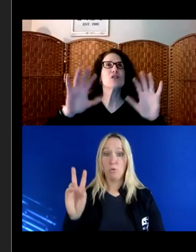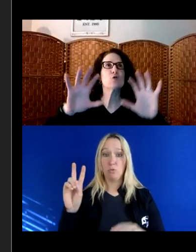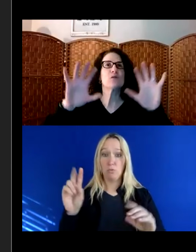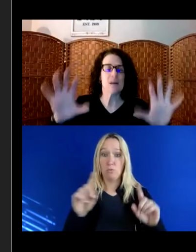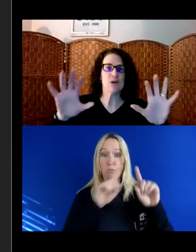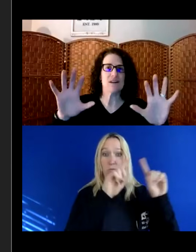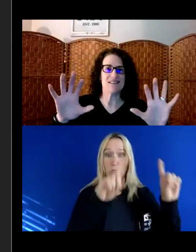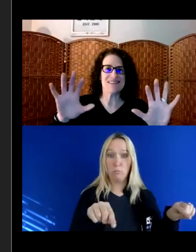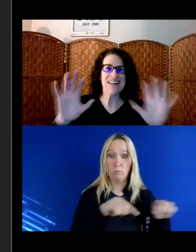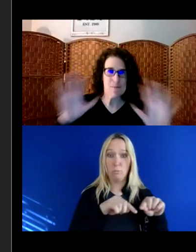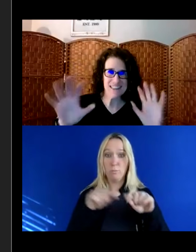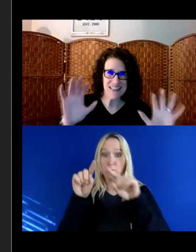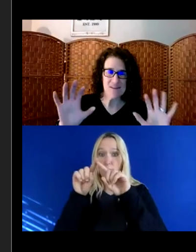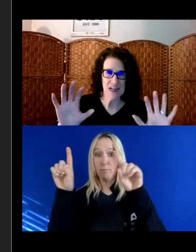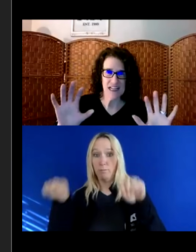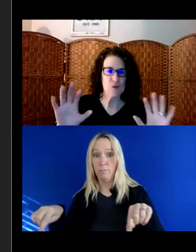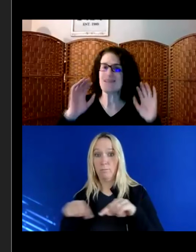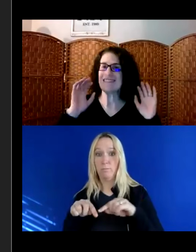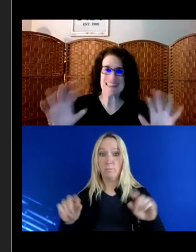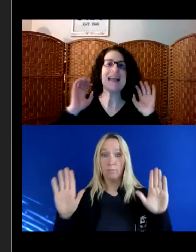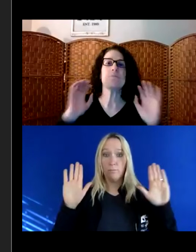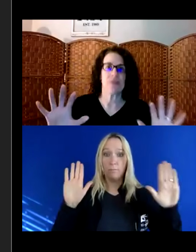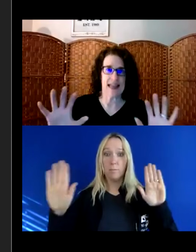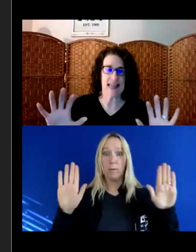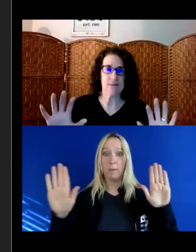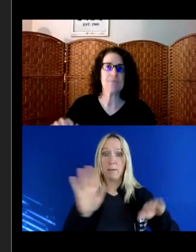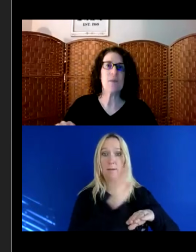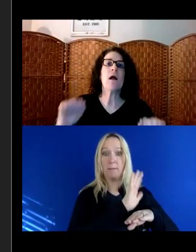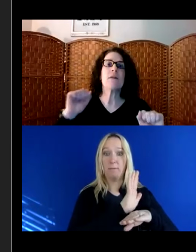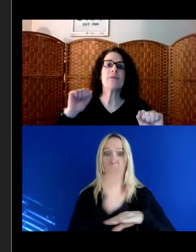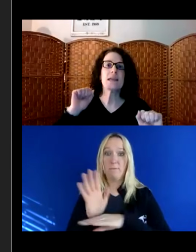two separate side-by-side videos of the same thing.